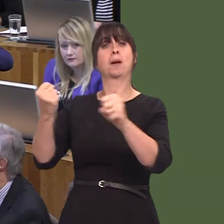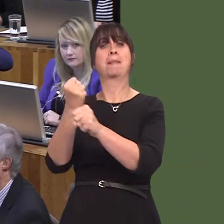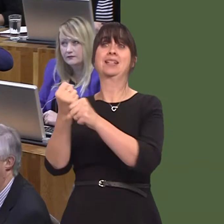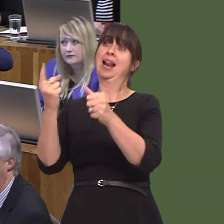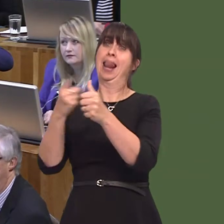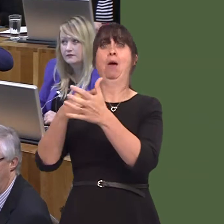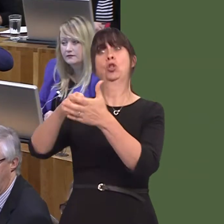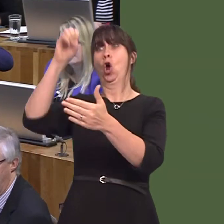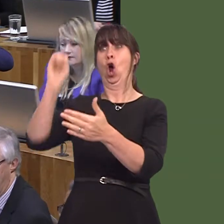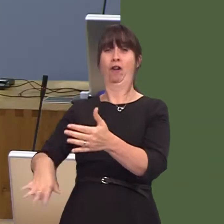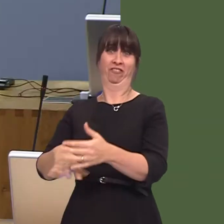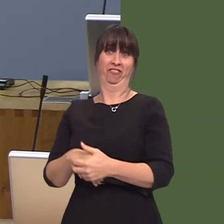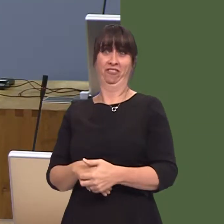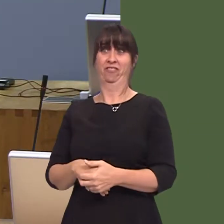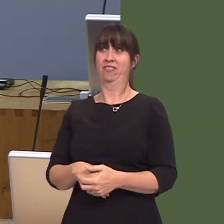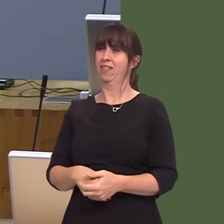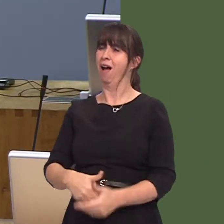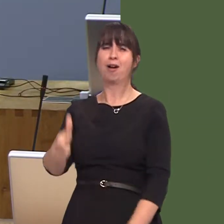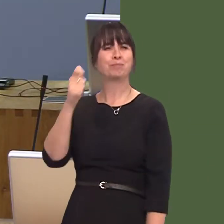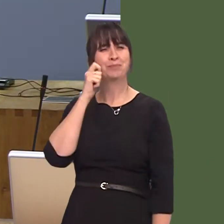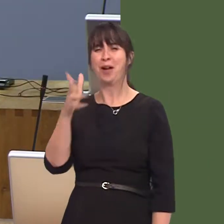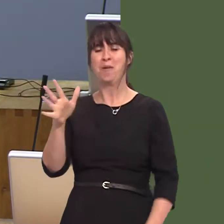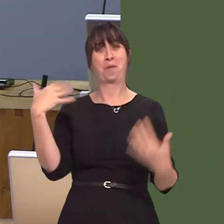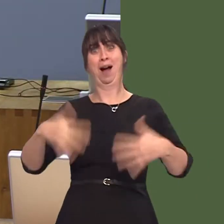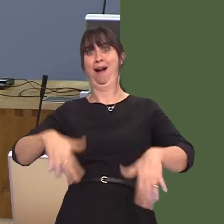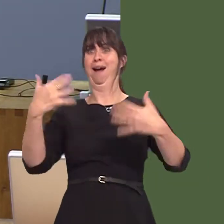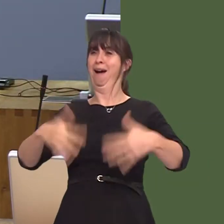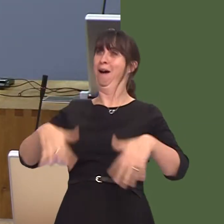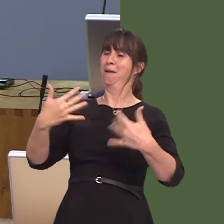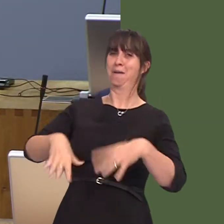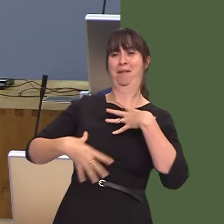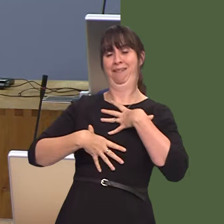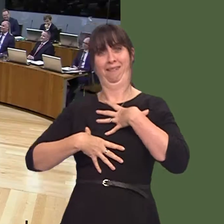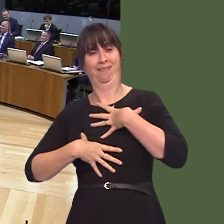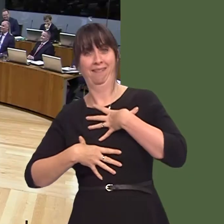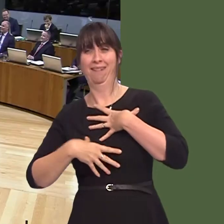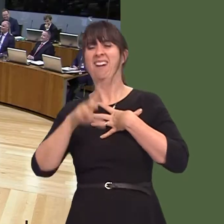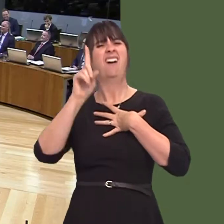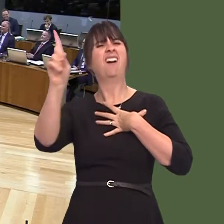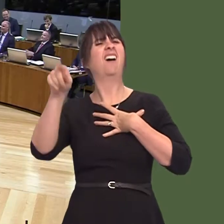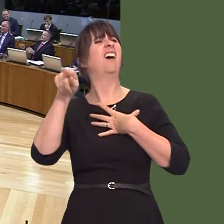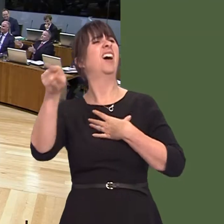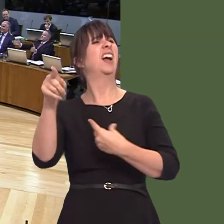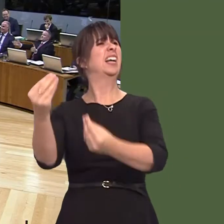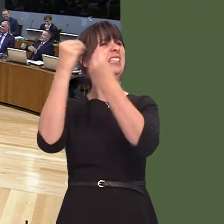There he isóhe stands thereó. In fairness the brass neck is shining in front of us. But the reality is that we canít take lectures from the Tories about this.